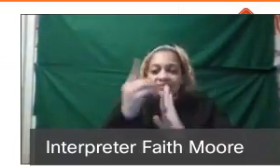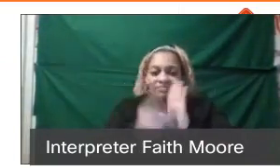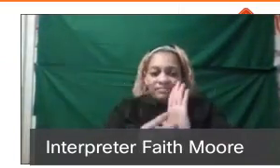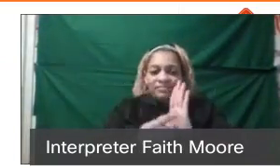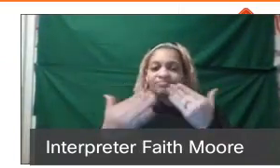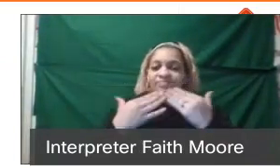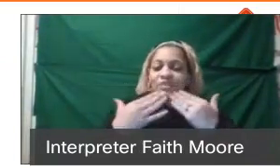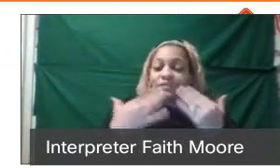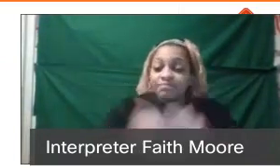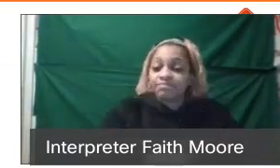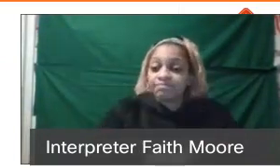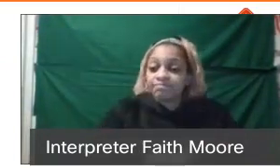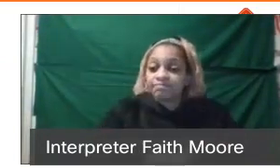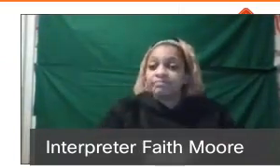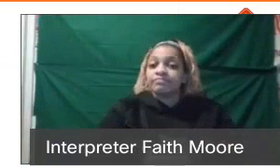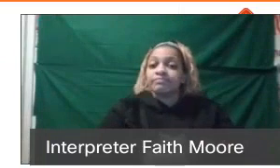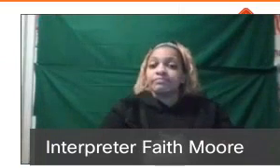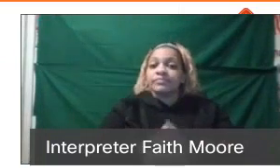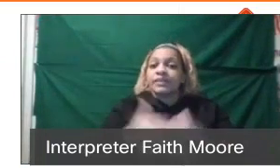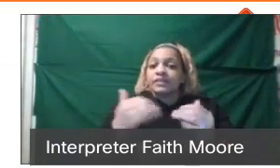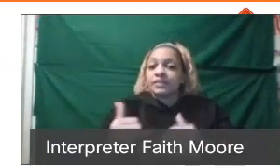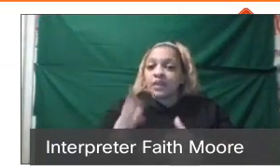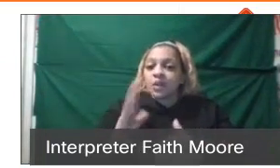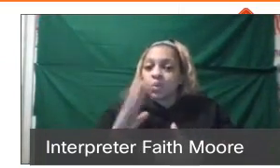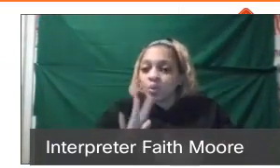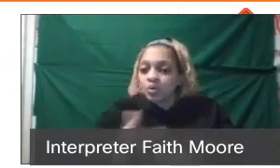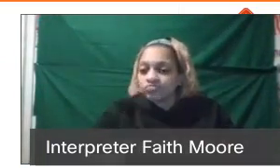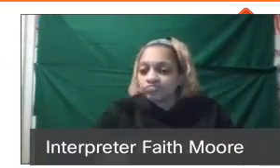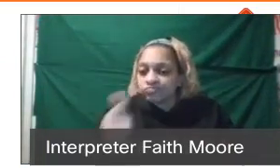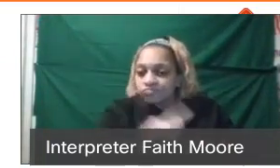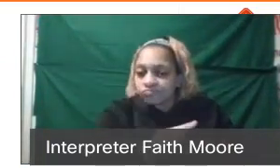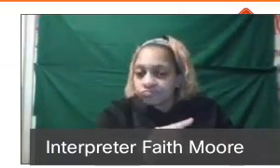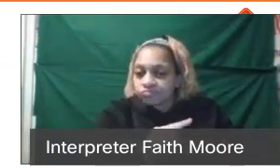So now go back to the schedule for the since we have all the.